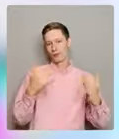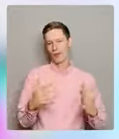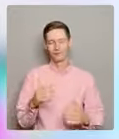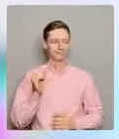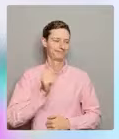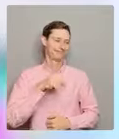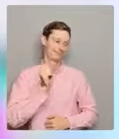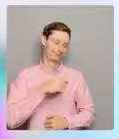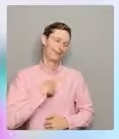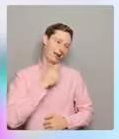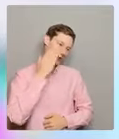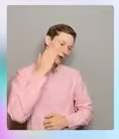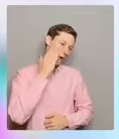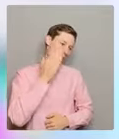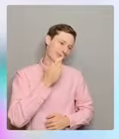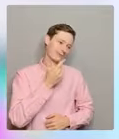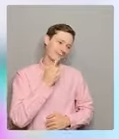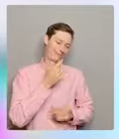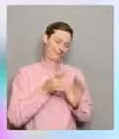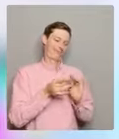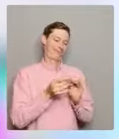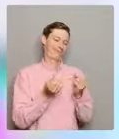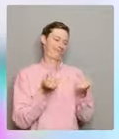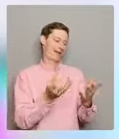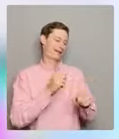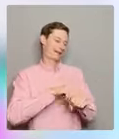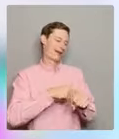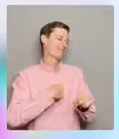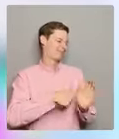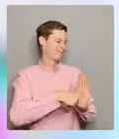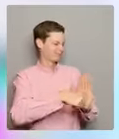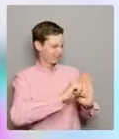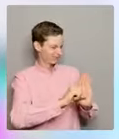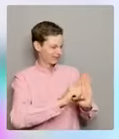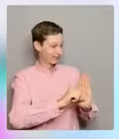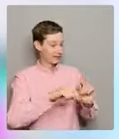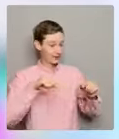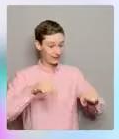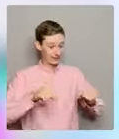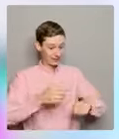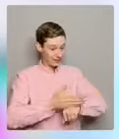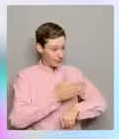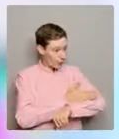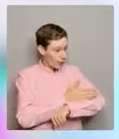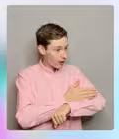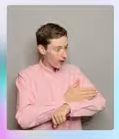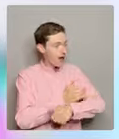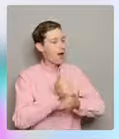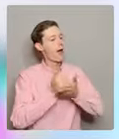Yes, you know, I've know we've said it so many times throughout the session, but you know, these kind of improvements help all players, not just those with disabilities.